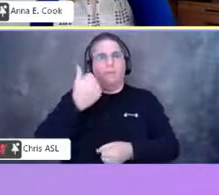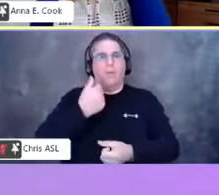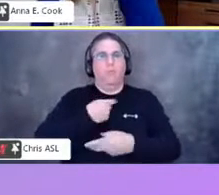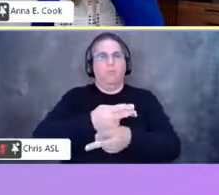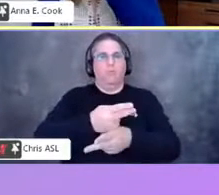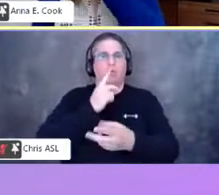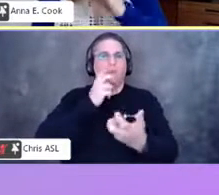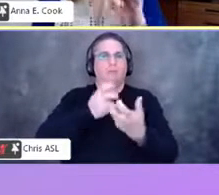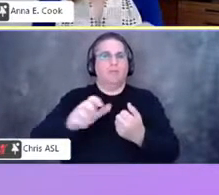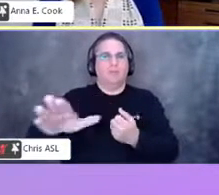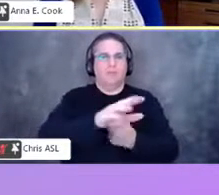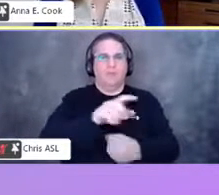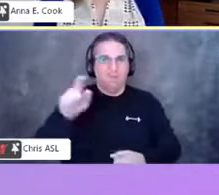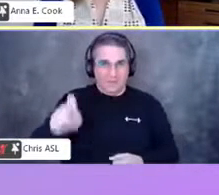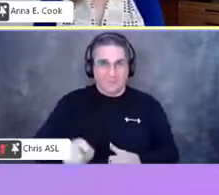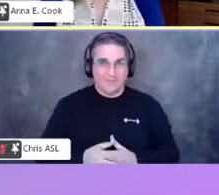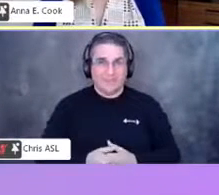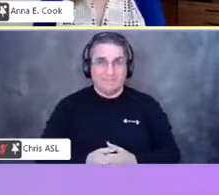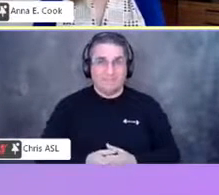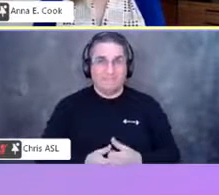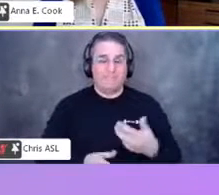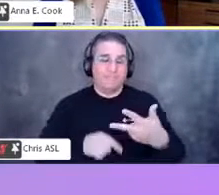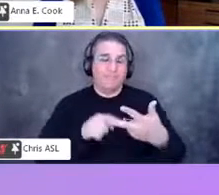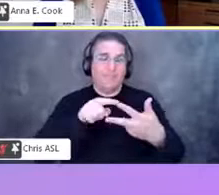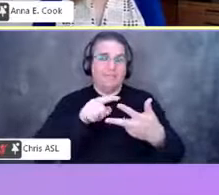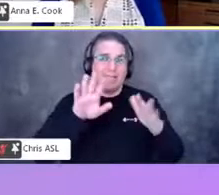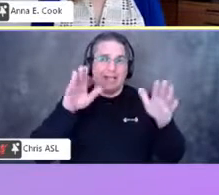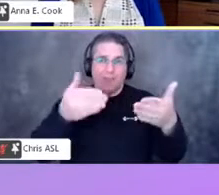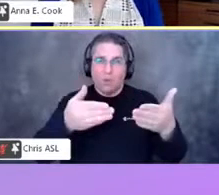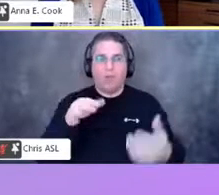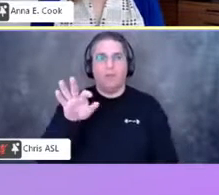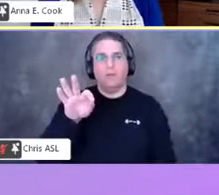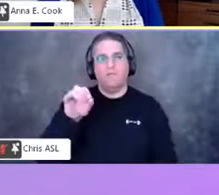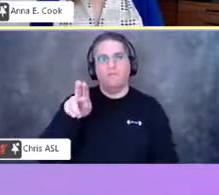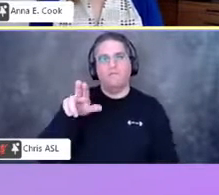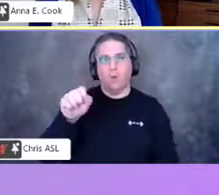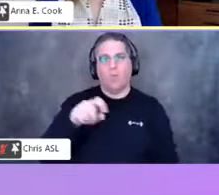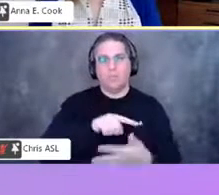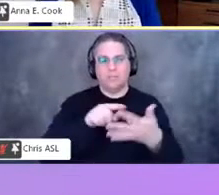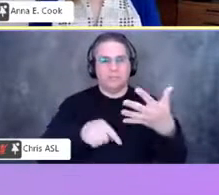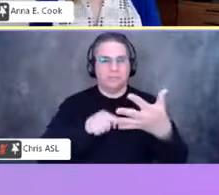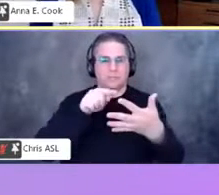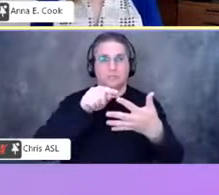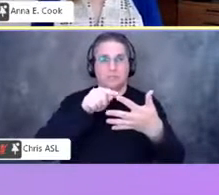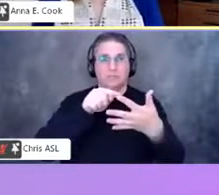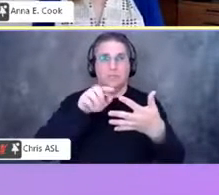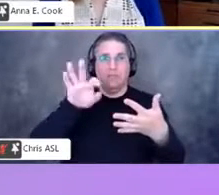our second cognitive area is focus people's well-being is impacted by